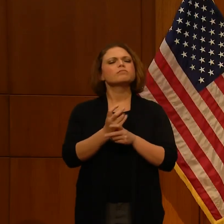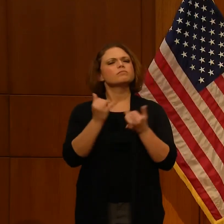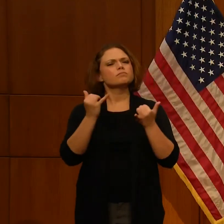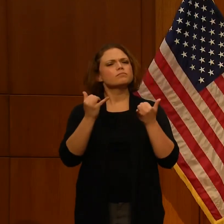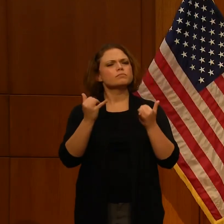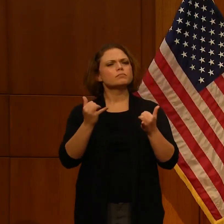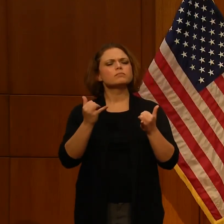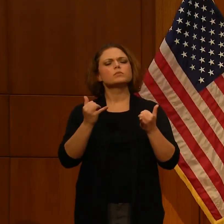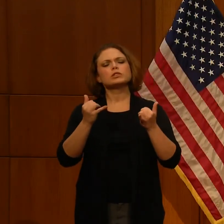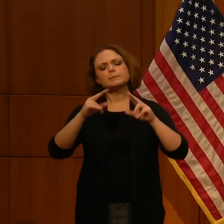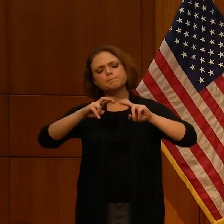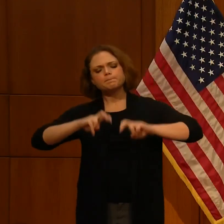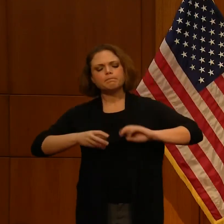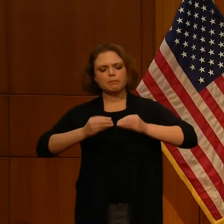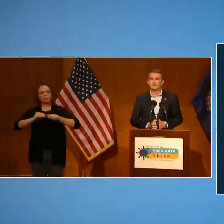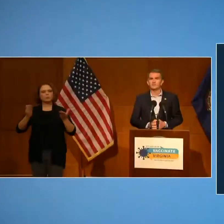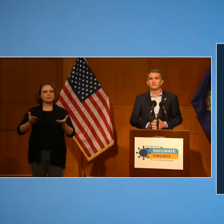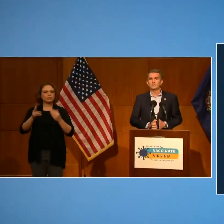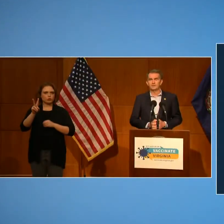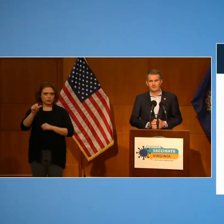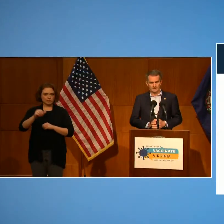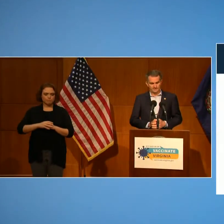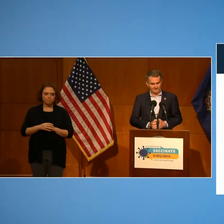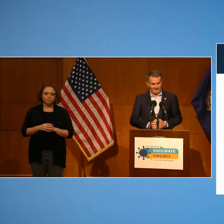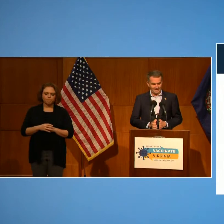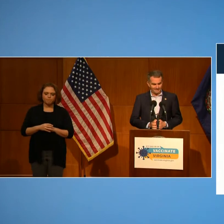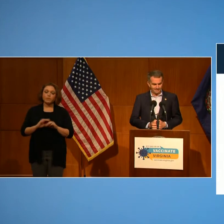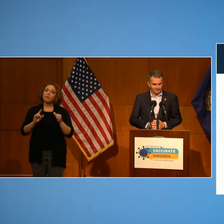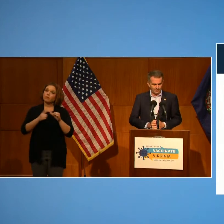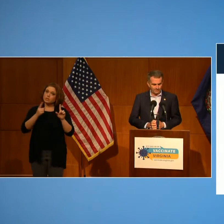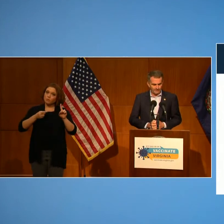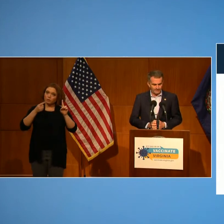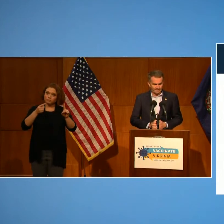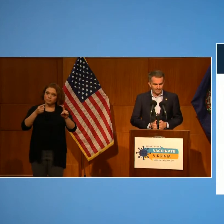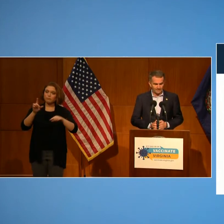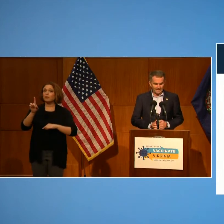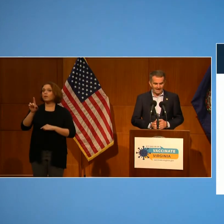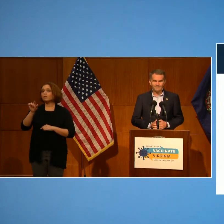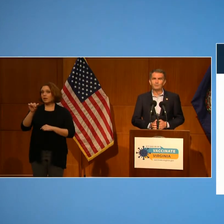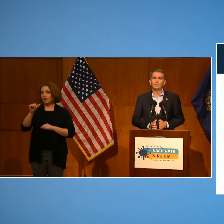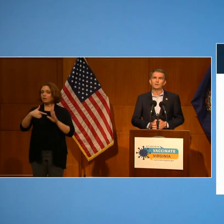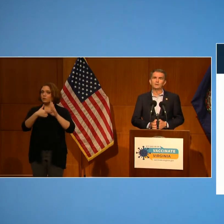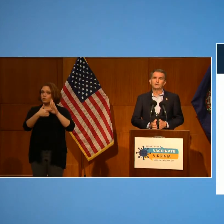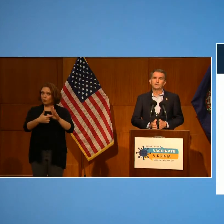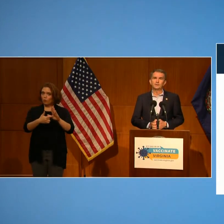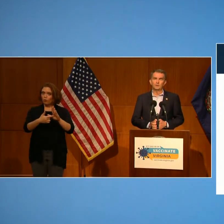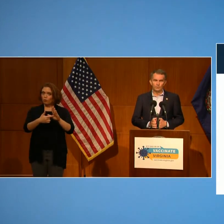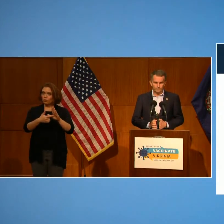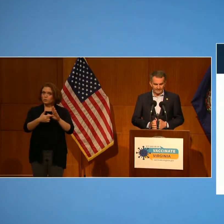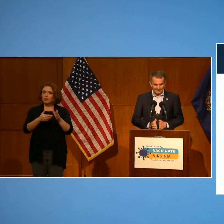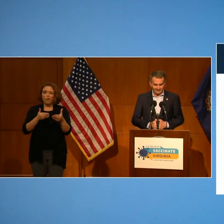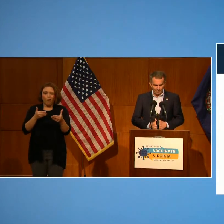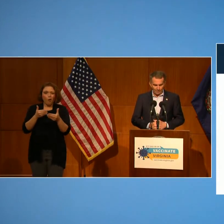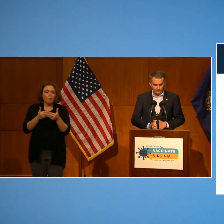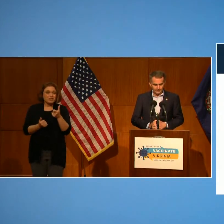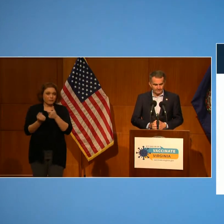LET'S LOOK AT WHERE WE ARE IN VIRGINIA. THE FIRST IMPORTANT POINT I WANT TO MAKE IS THIS.